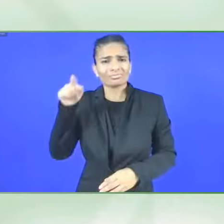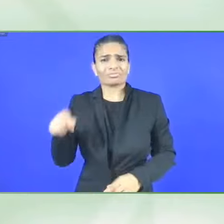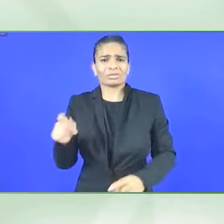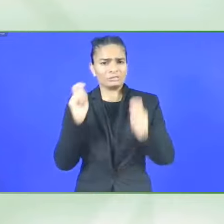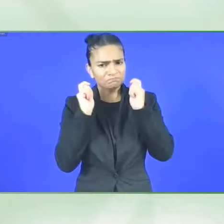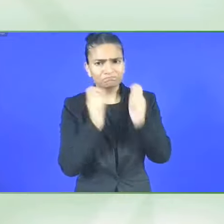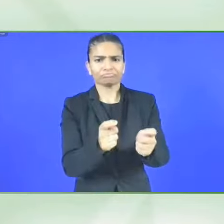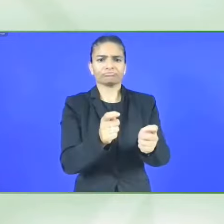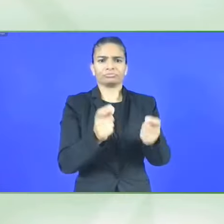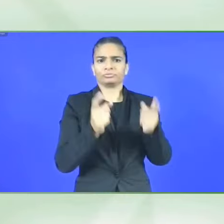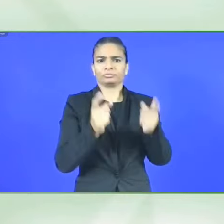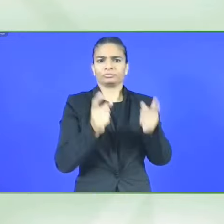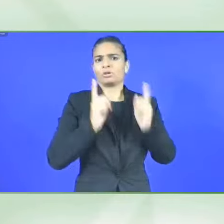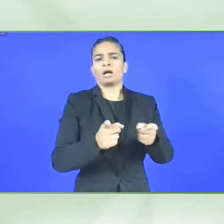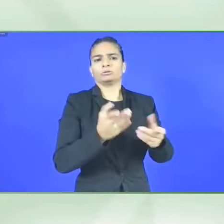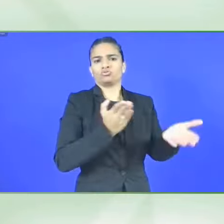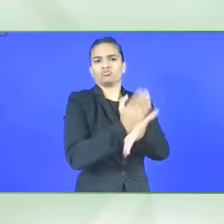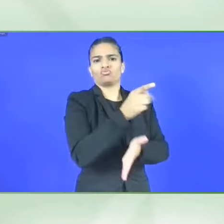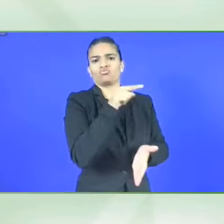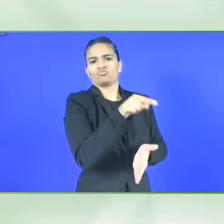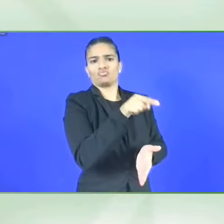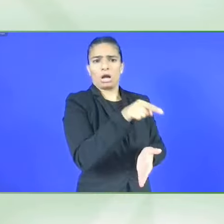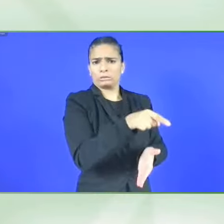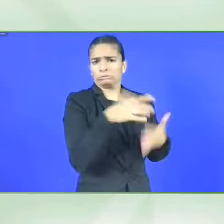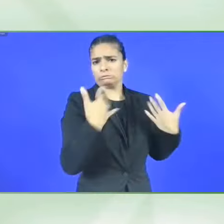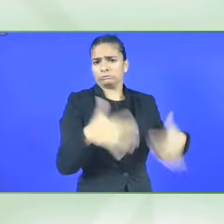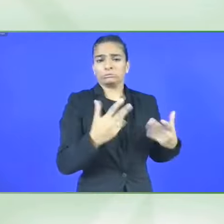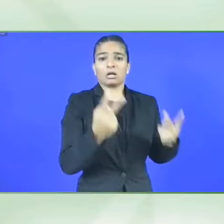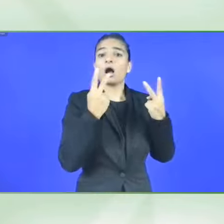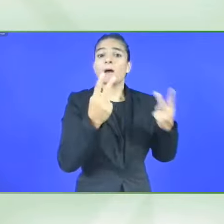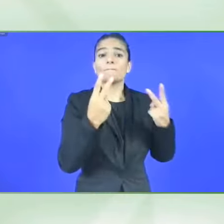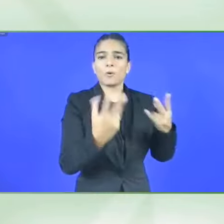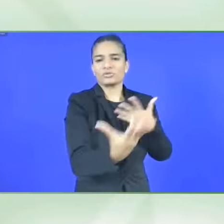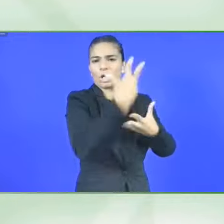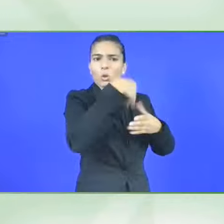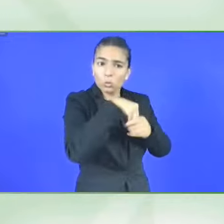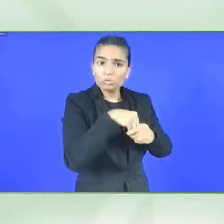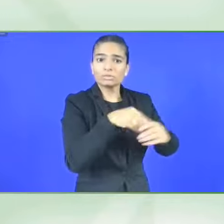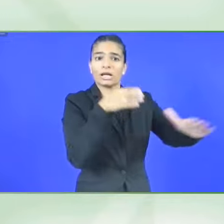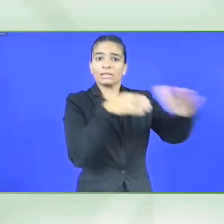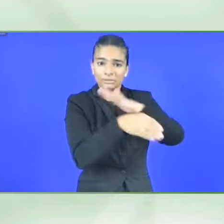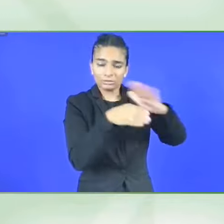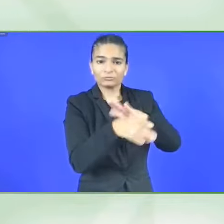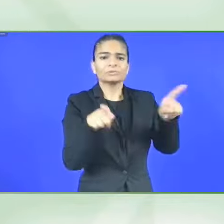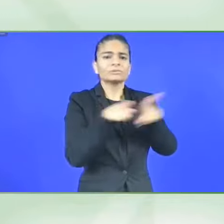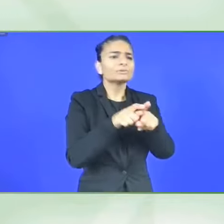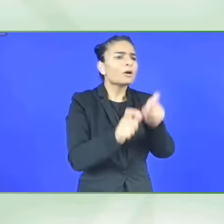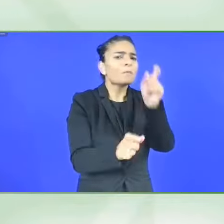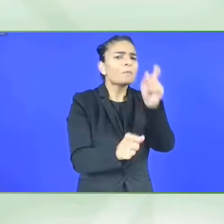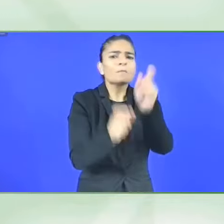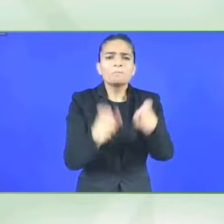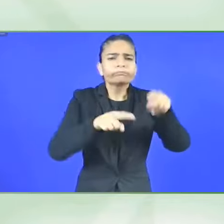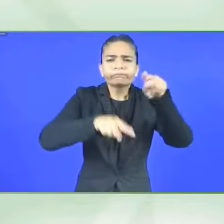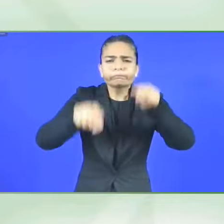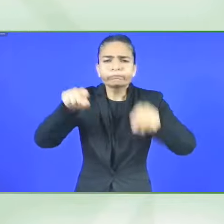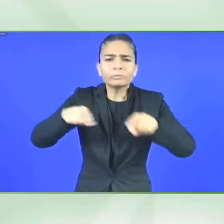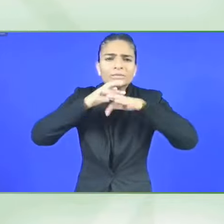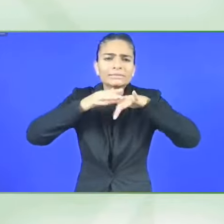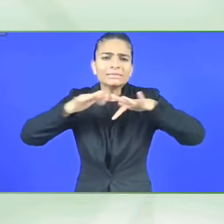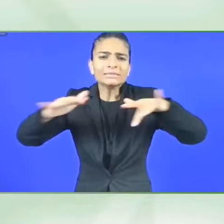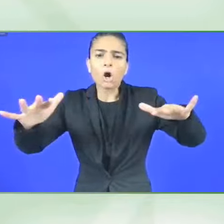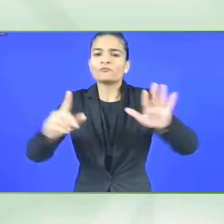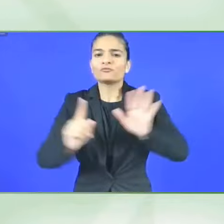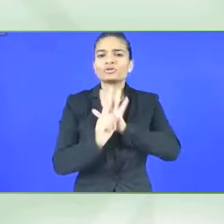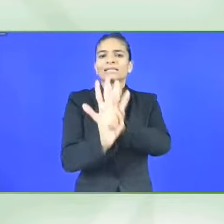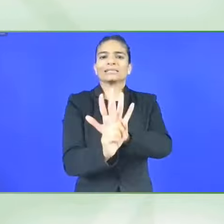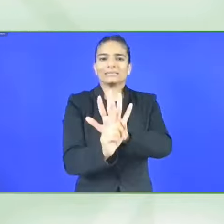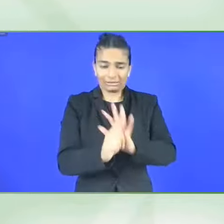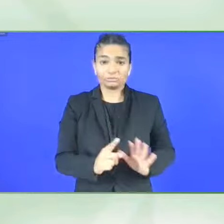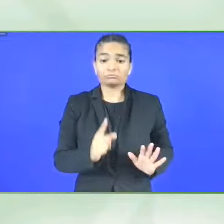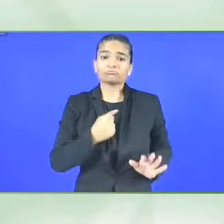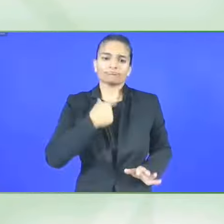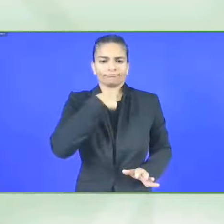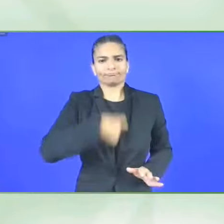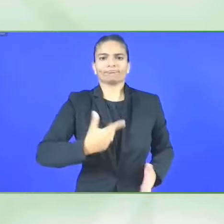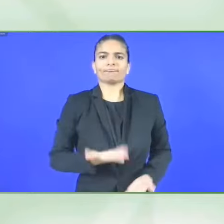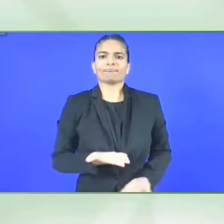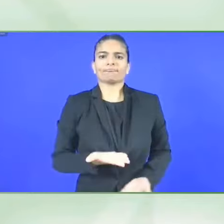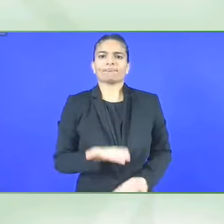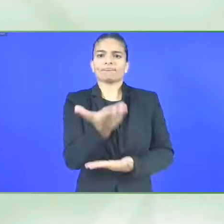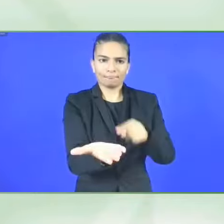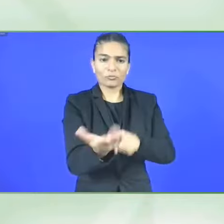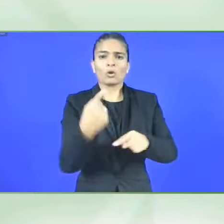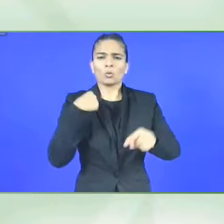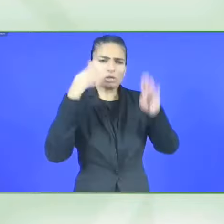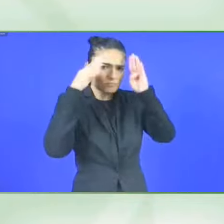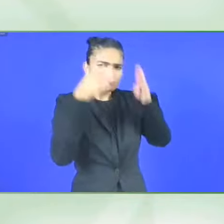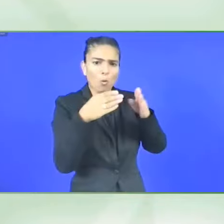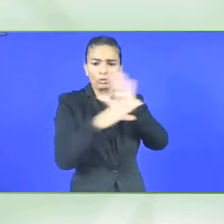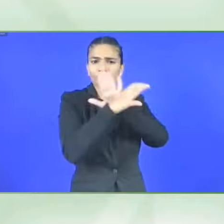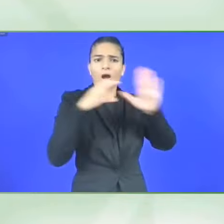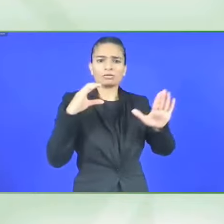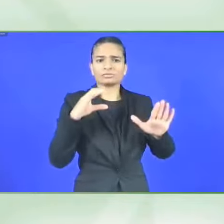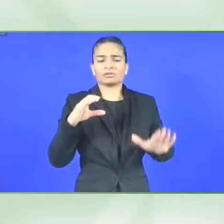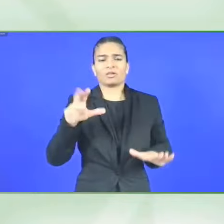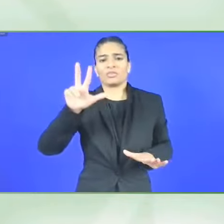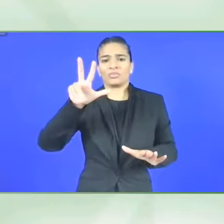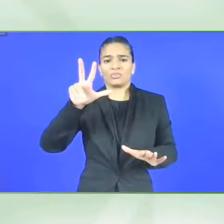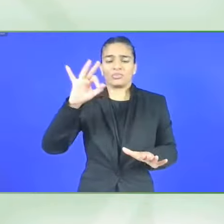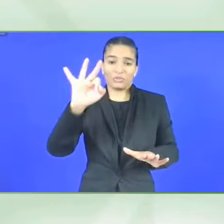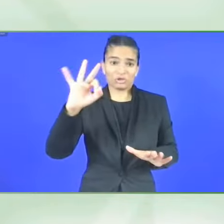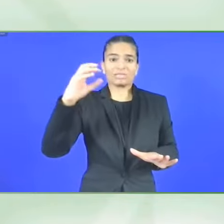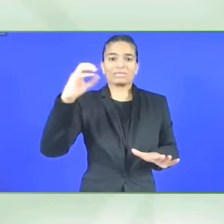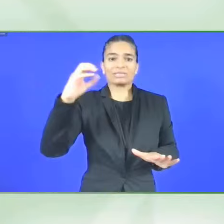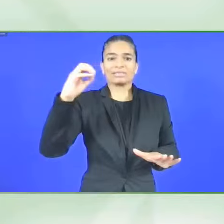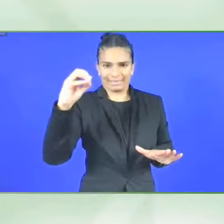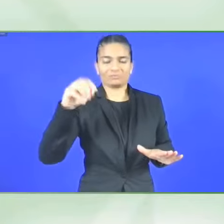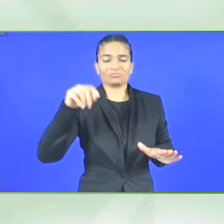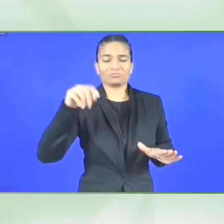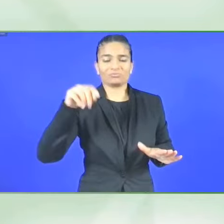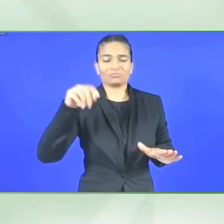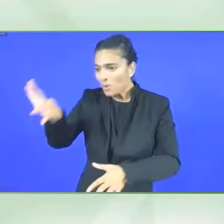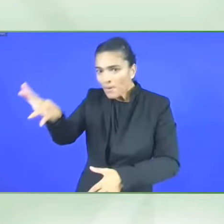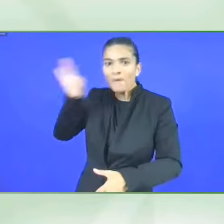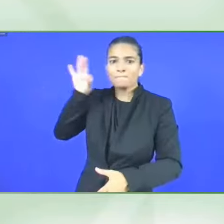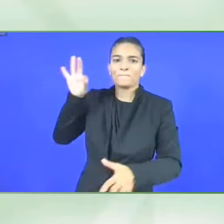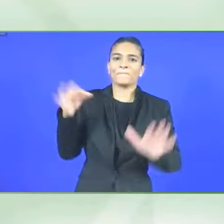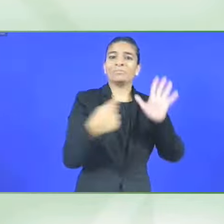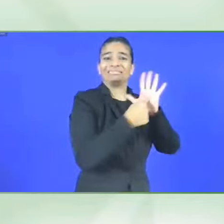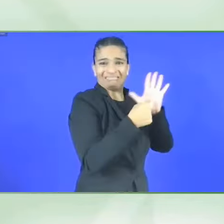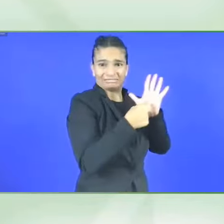and dance for disability awareness, in this transformative session, I would like to give